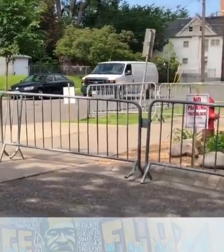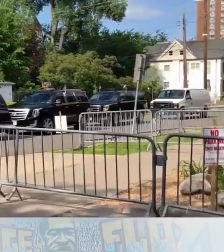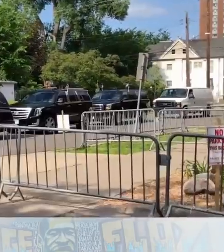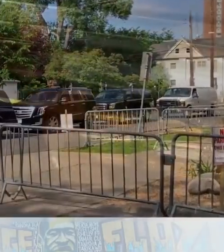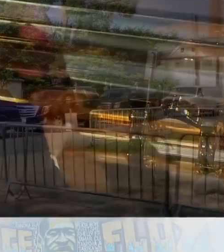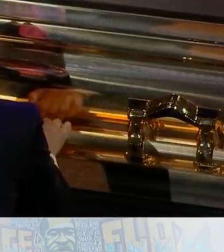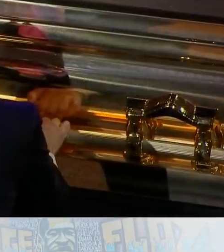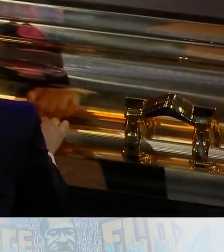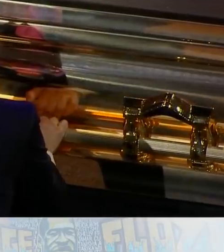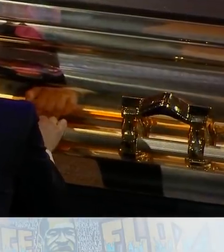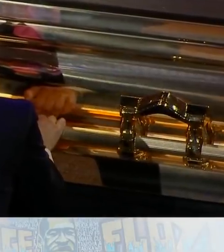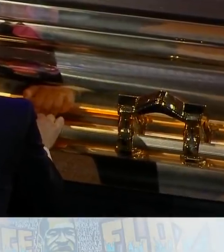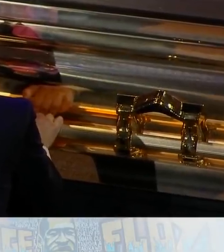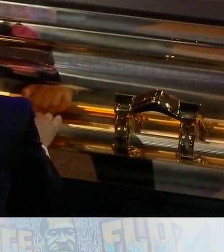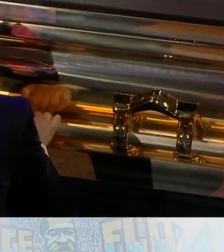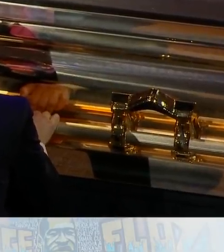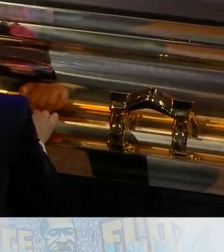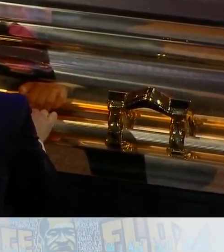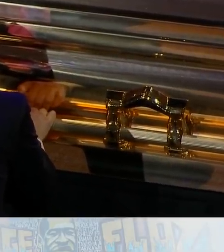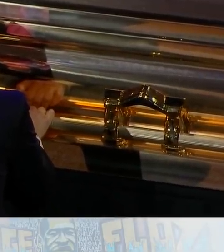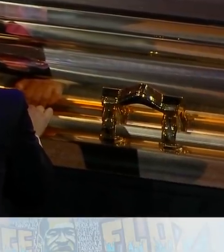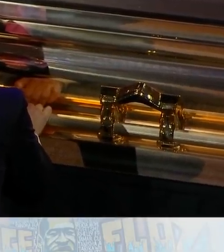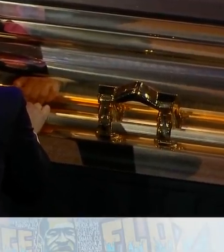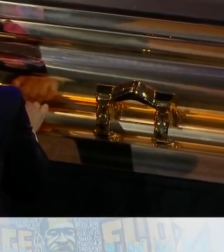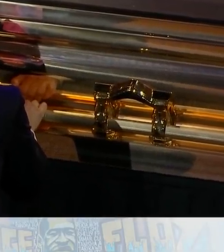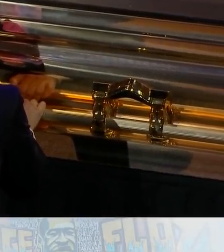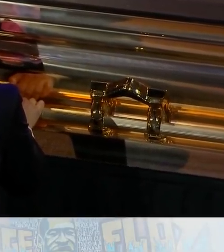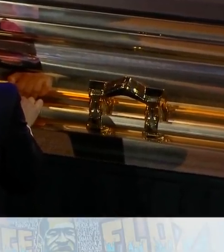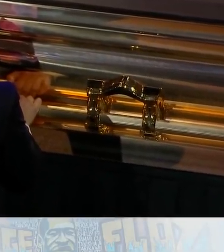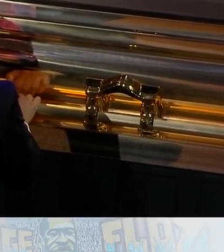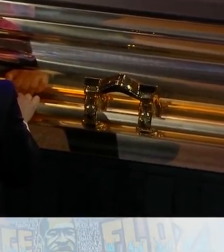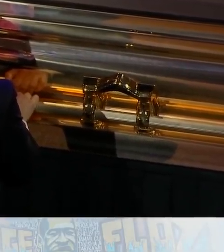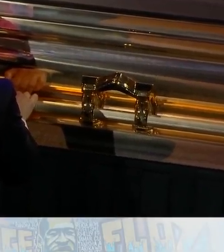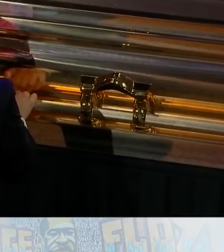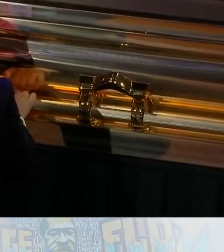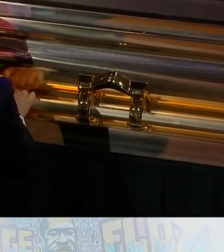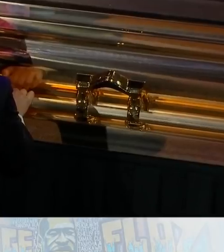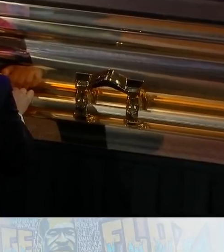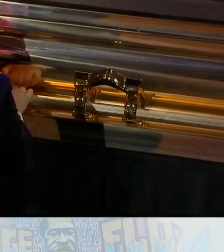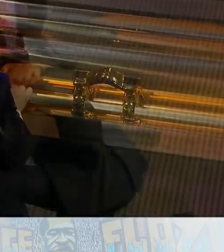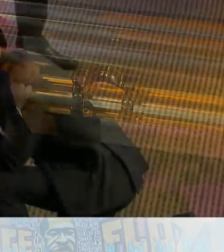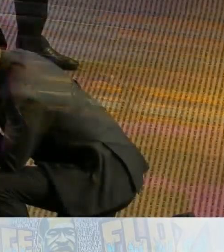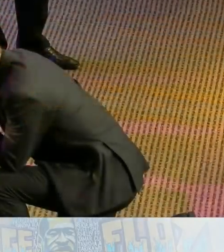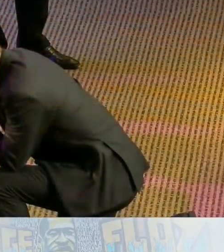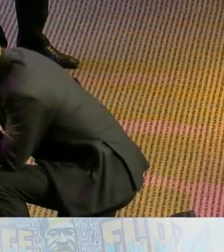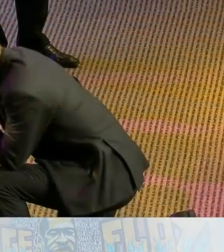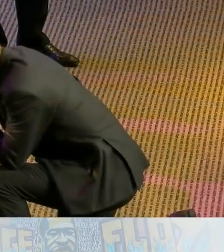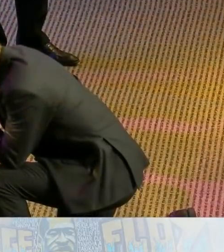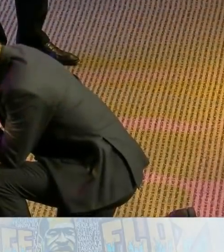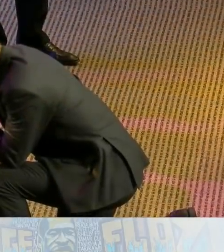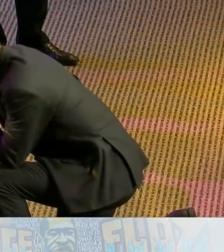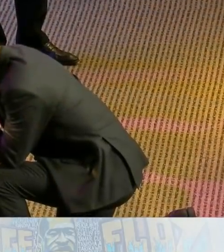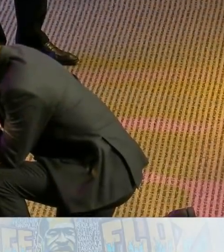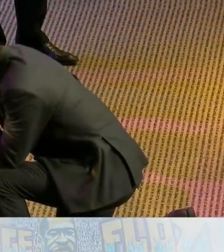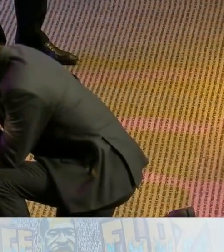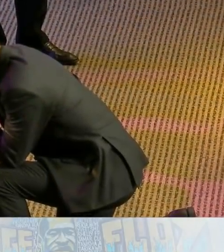ABOUT A DAY AFTER THE VIDEO STARTED TO CIRCULATE THAT SHOWED HIM UNDER THE KNEE OF A